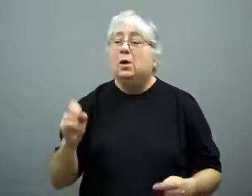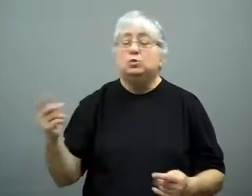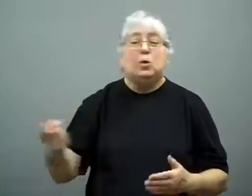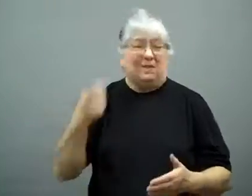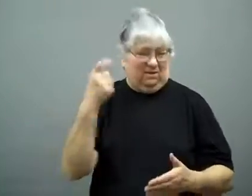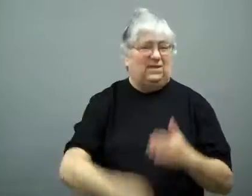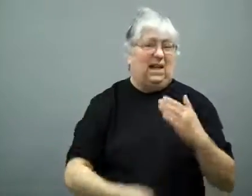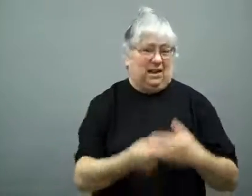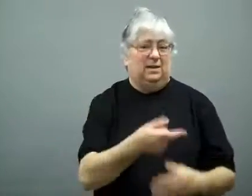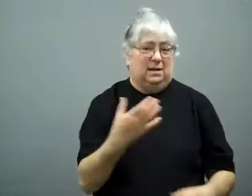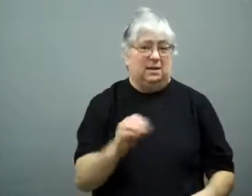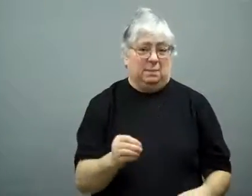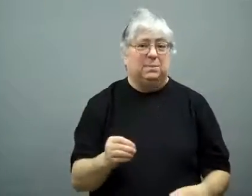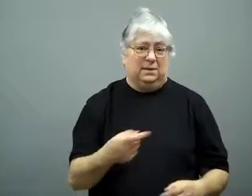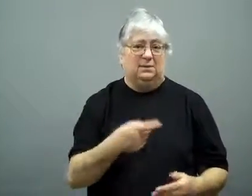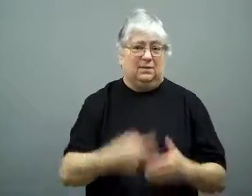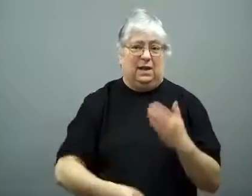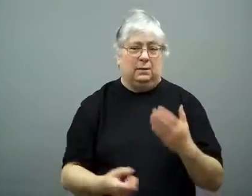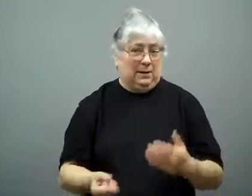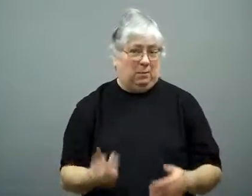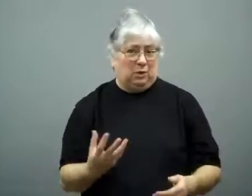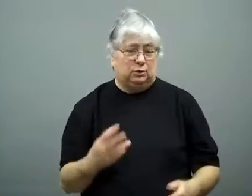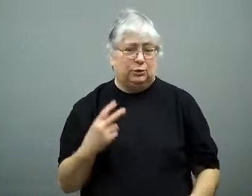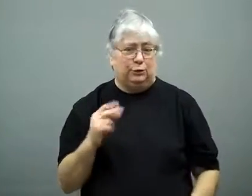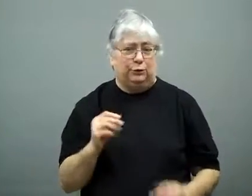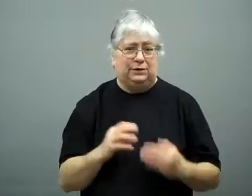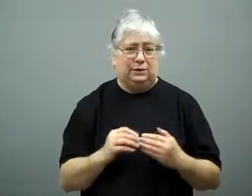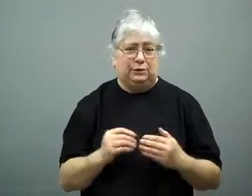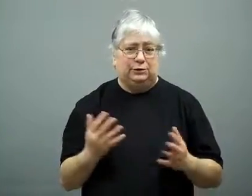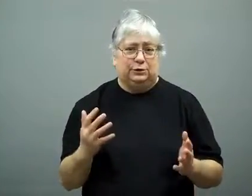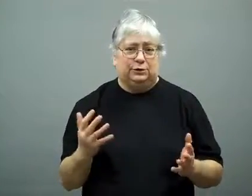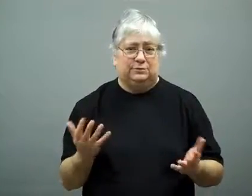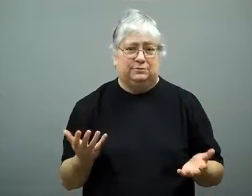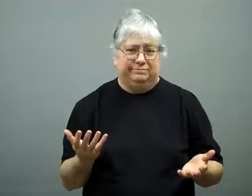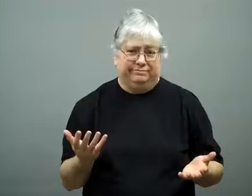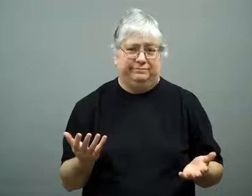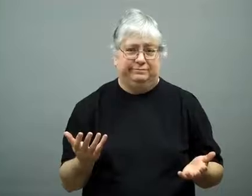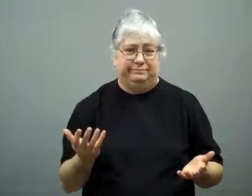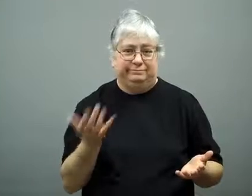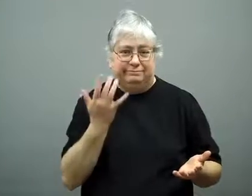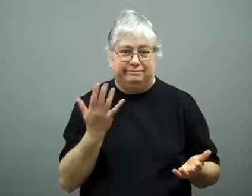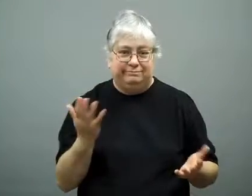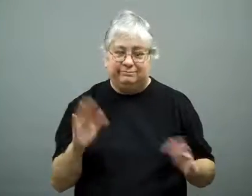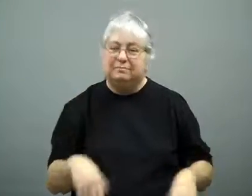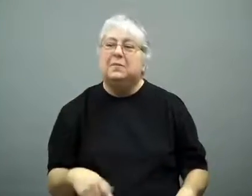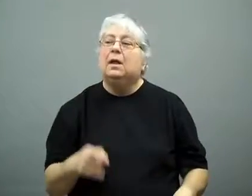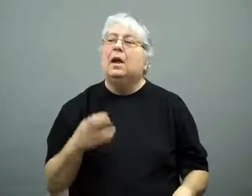The company was fined a mere $30. That's ridiculous.